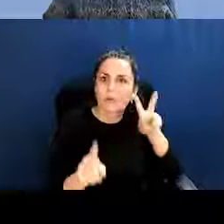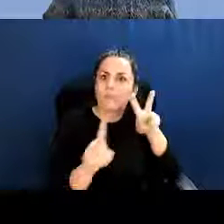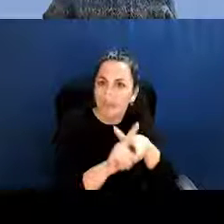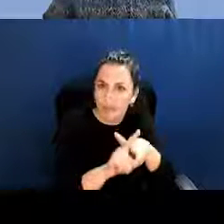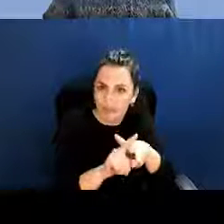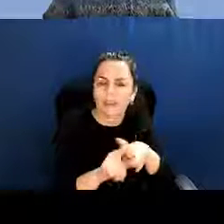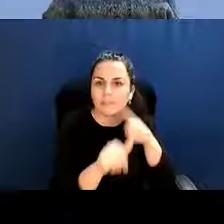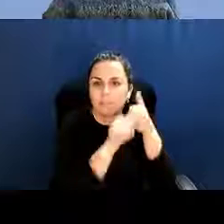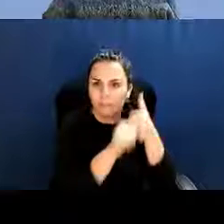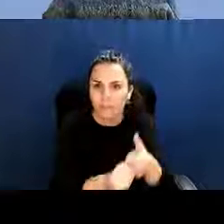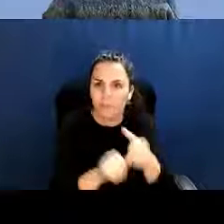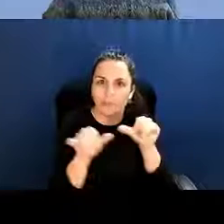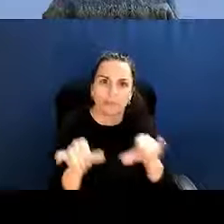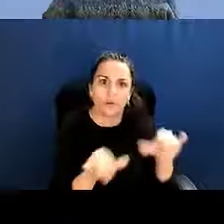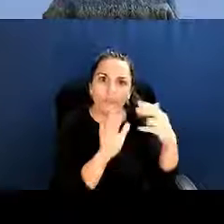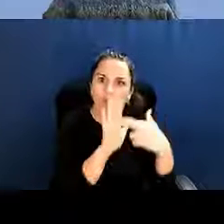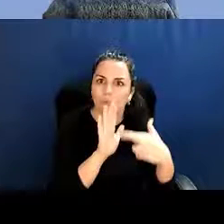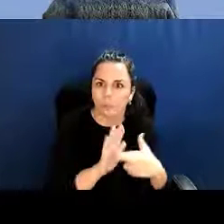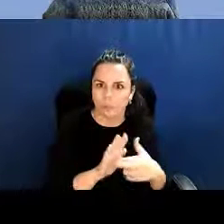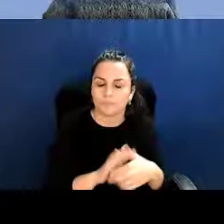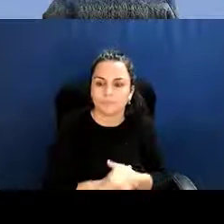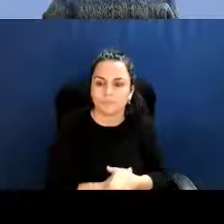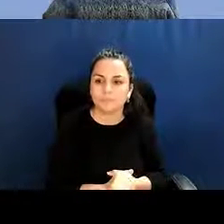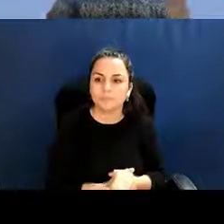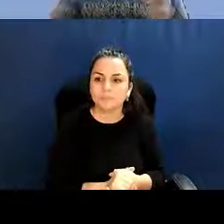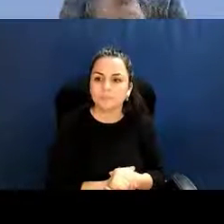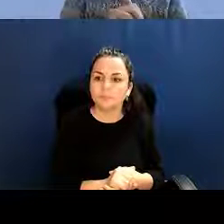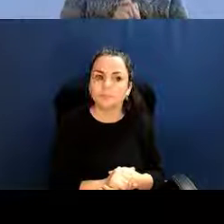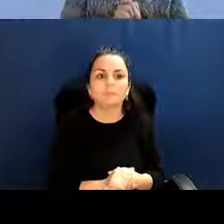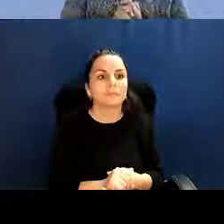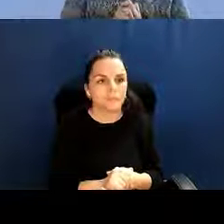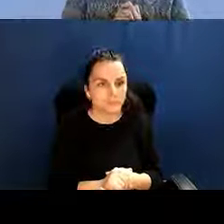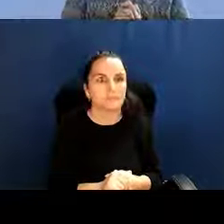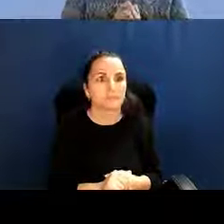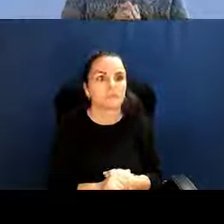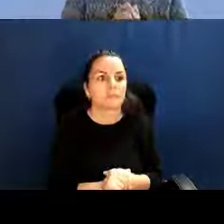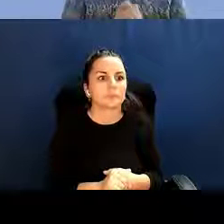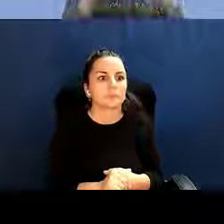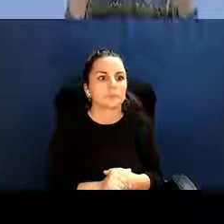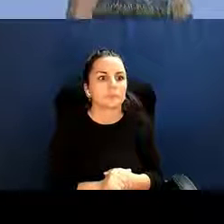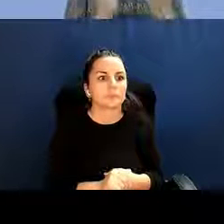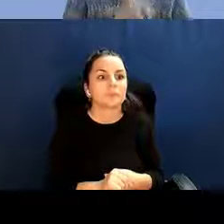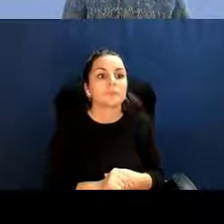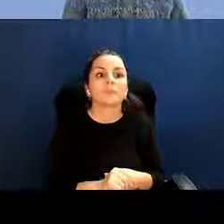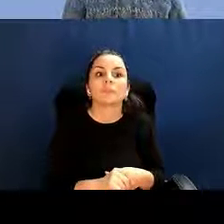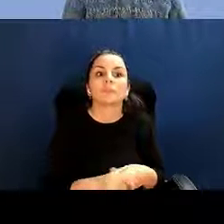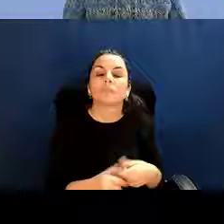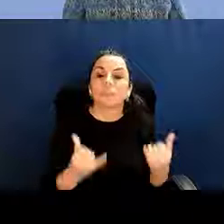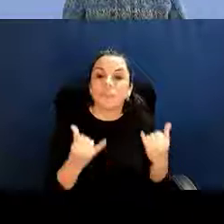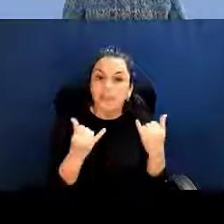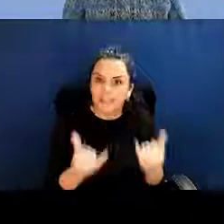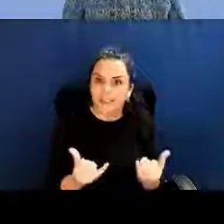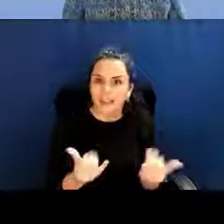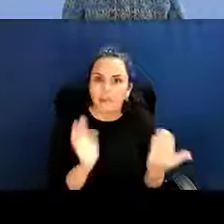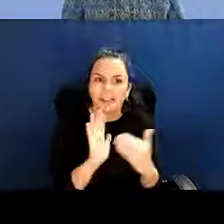Alright, so let's come back to the definition of human subjects.